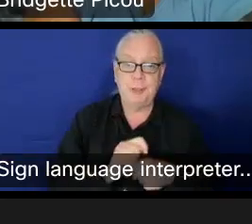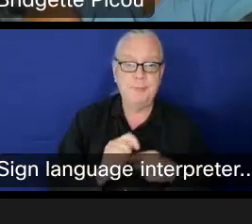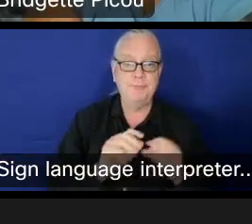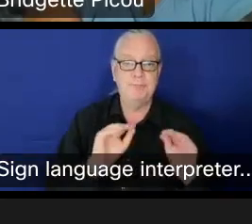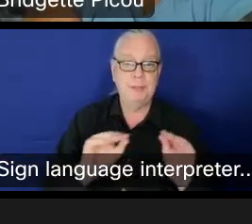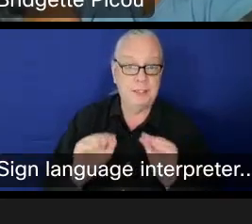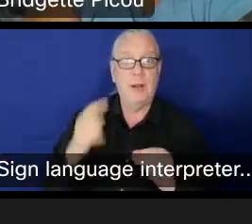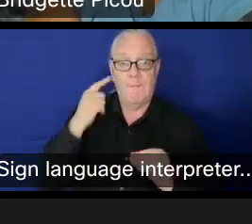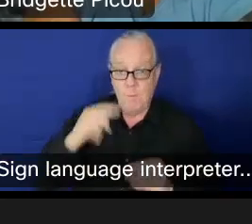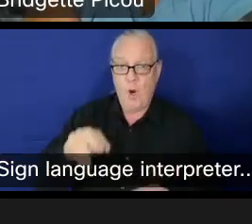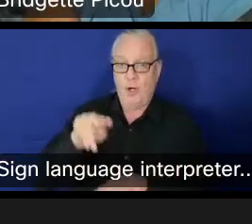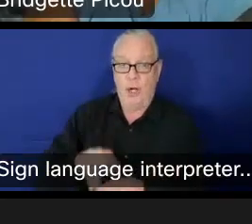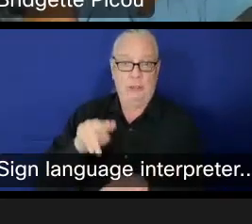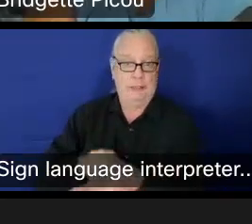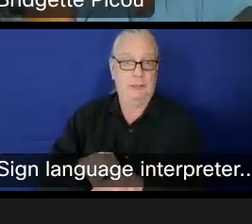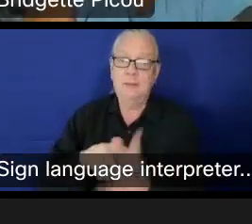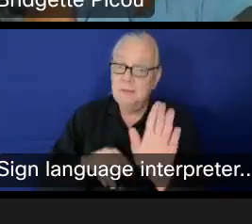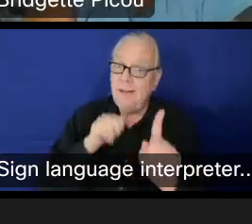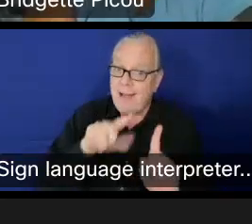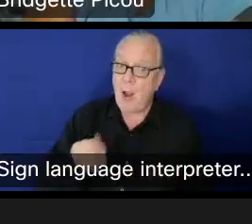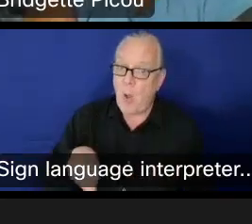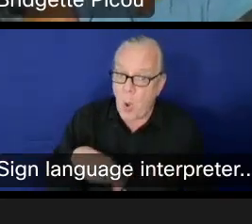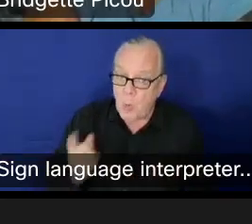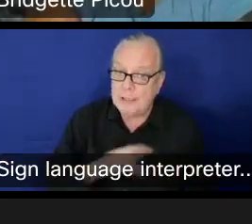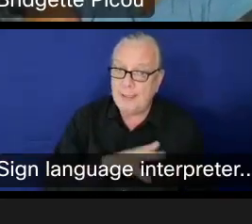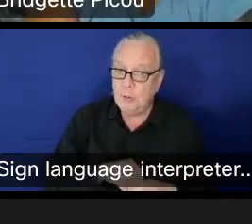for nurses, but it is not just a nursing organization. I want to